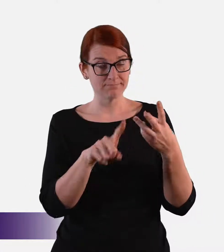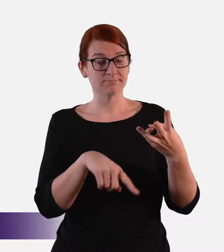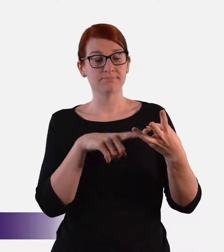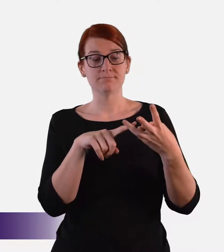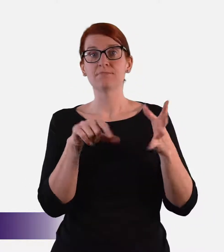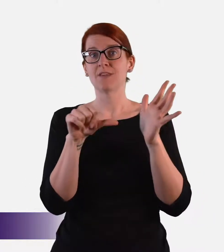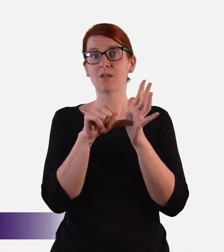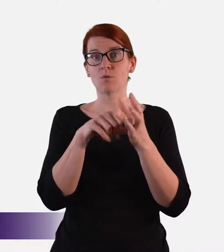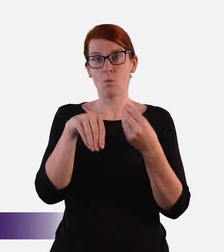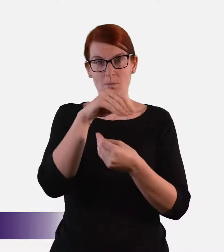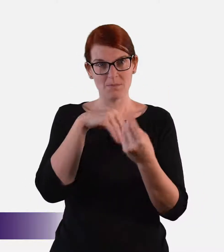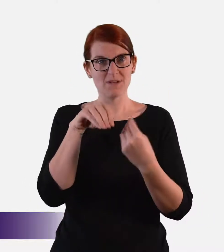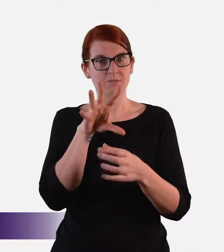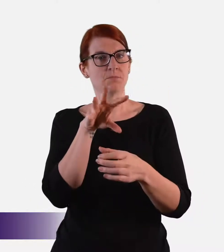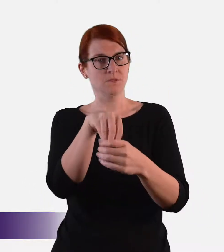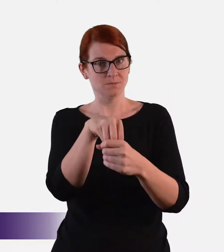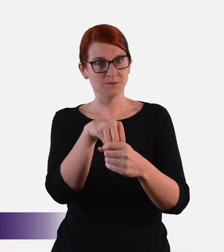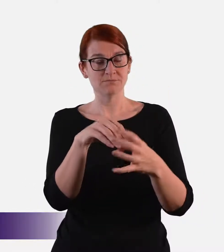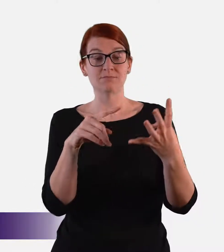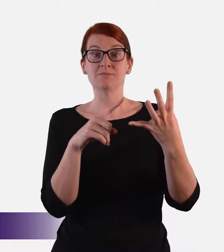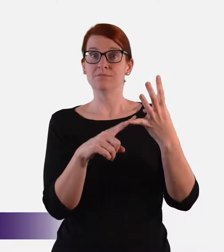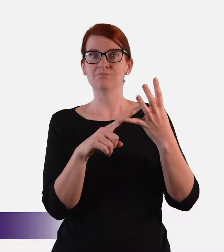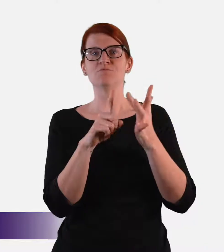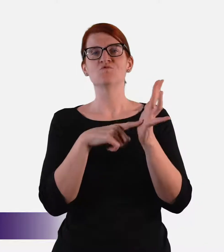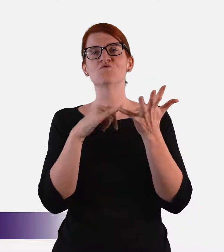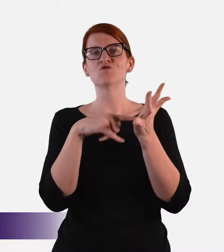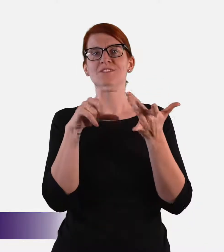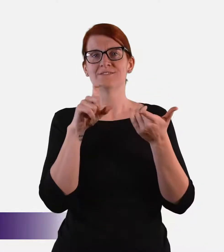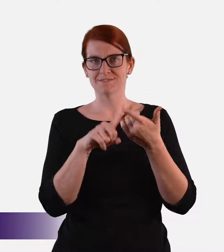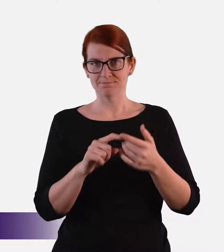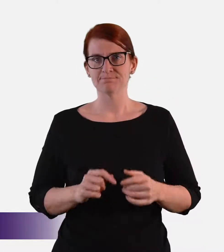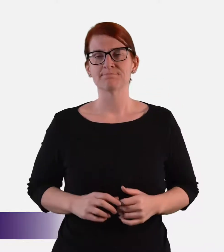economic participation - and justice.